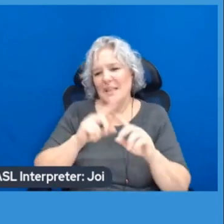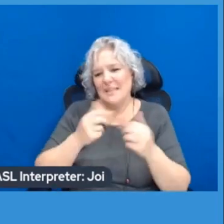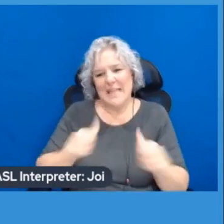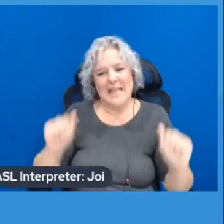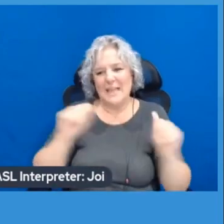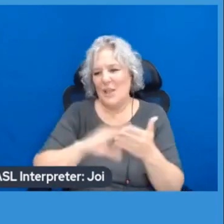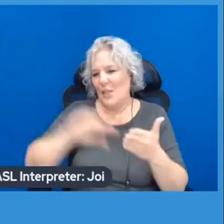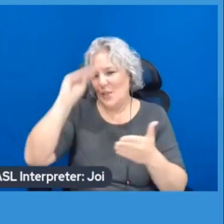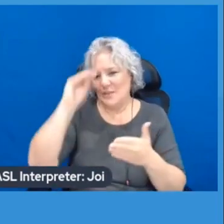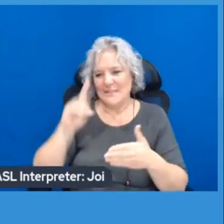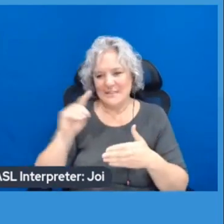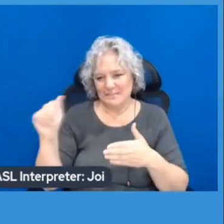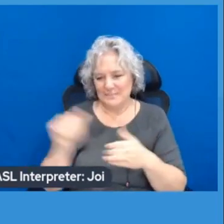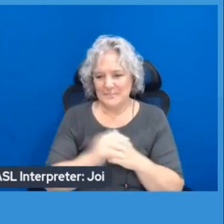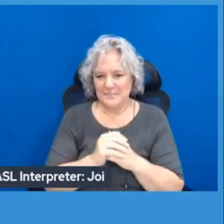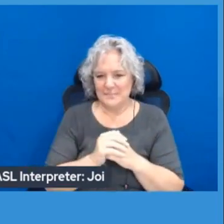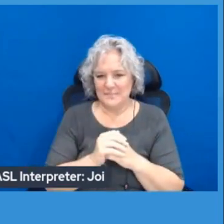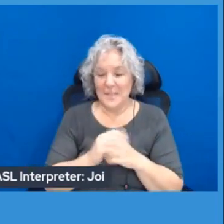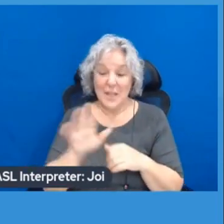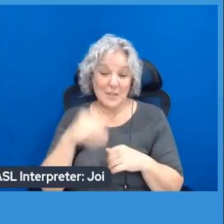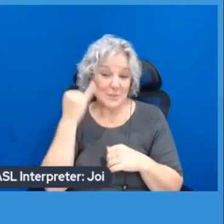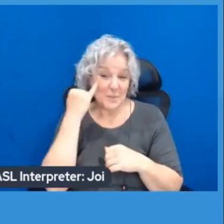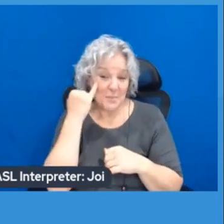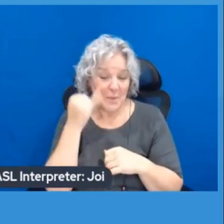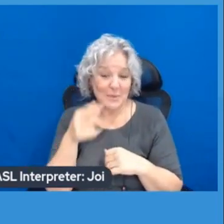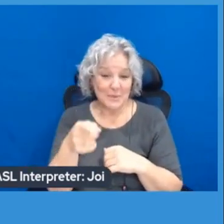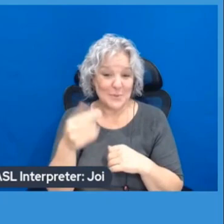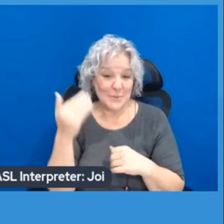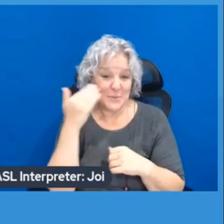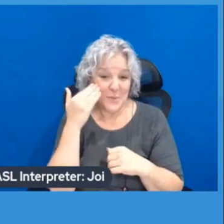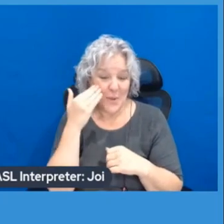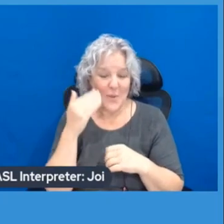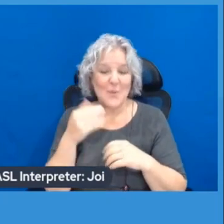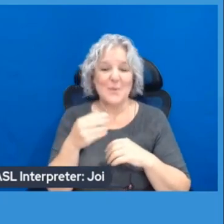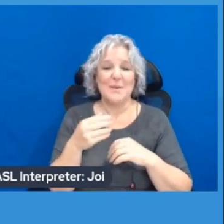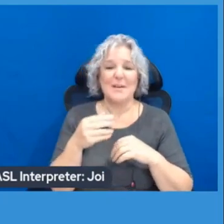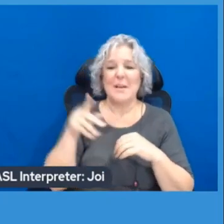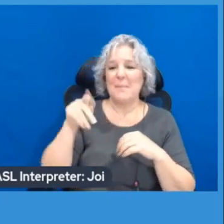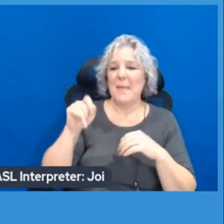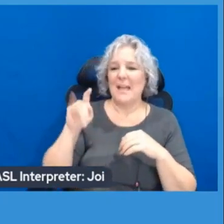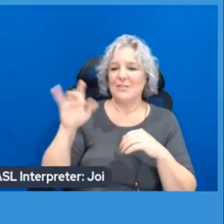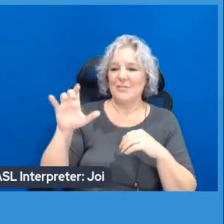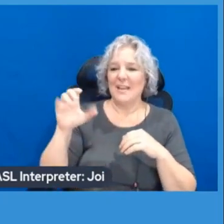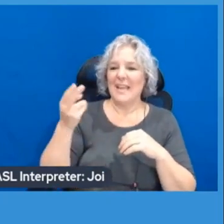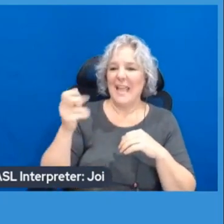If you were fortunate enough to know Pat Trohanis you would never forget him.